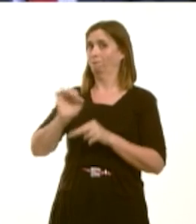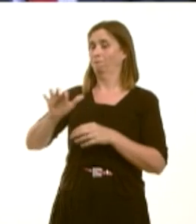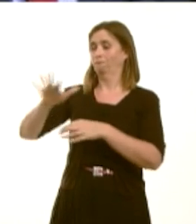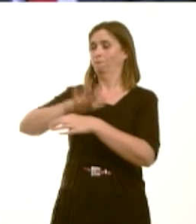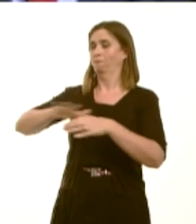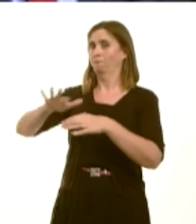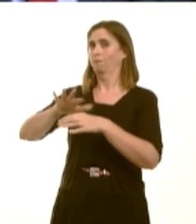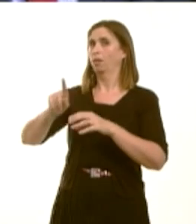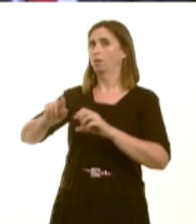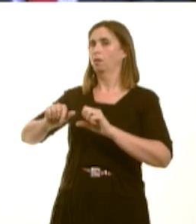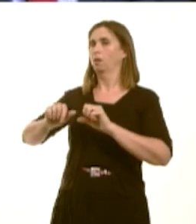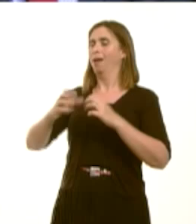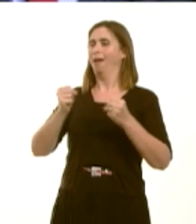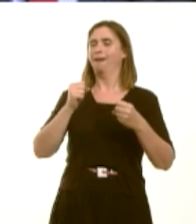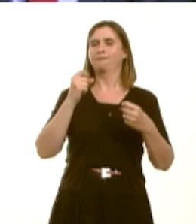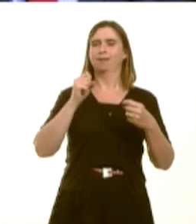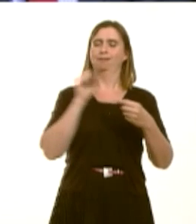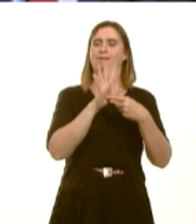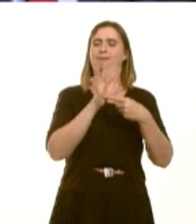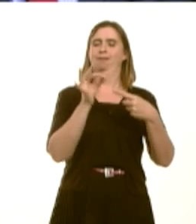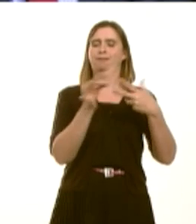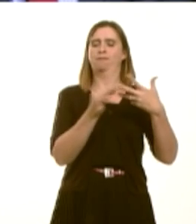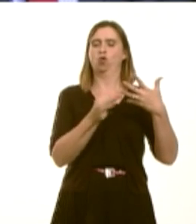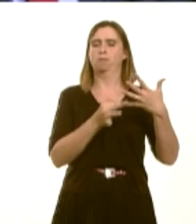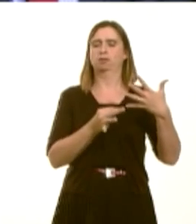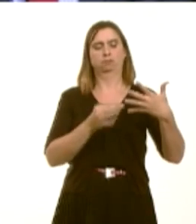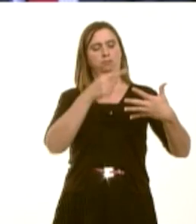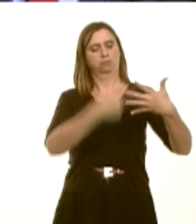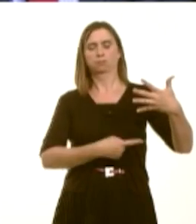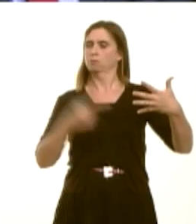consistently well against the key performance indicators. The information we have shows